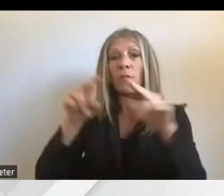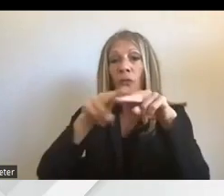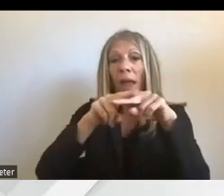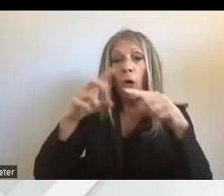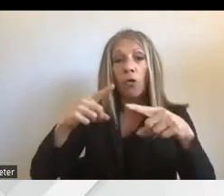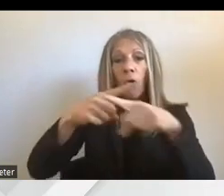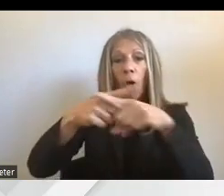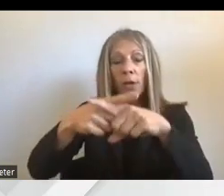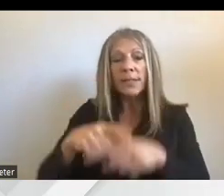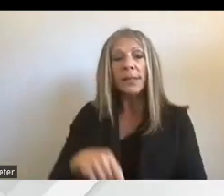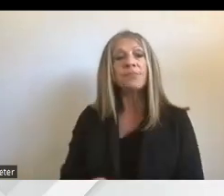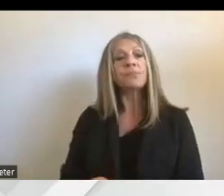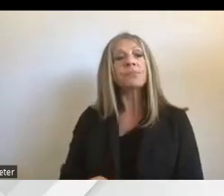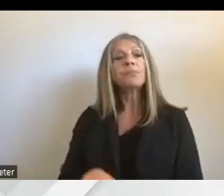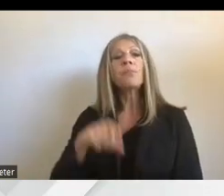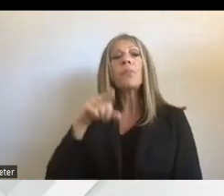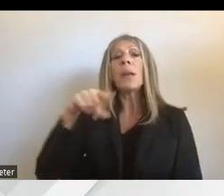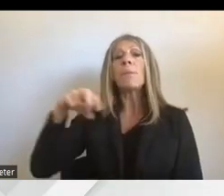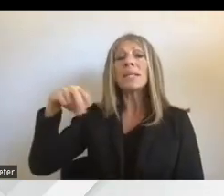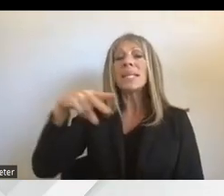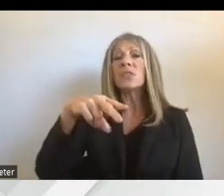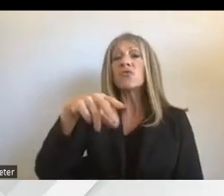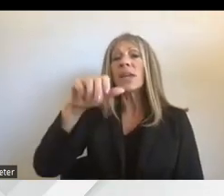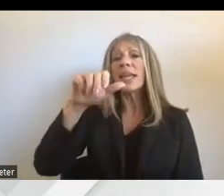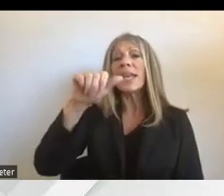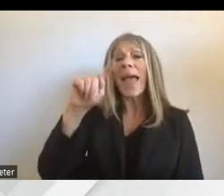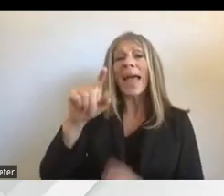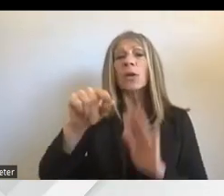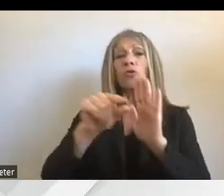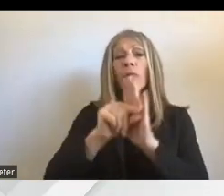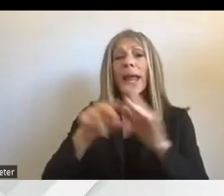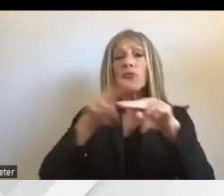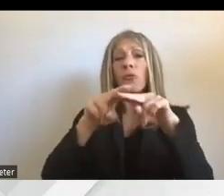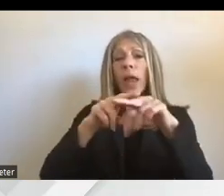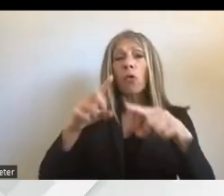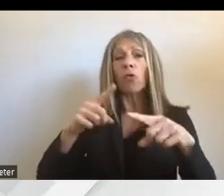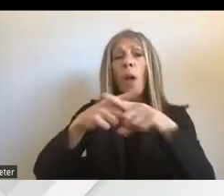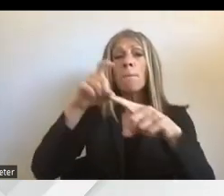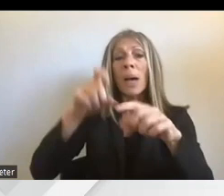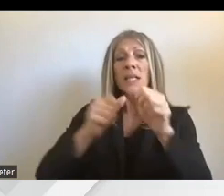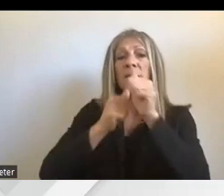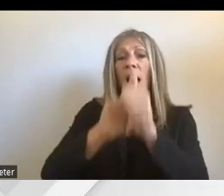Pedestrian at-grade rail crossings must comply with R306.